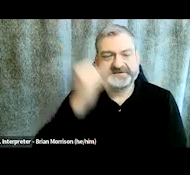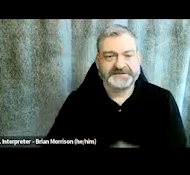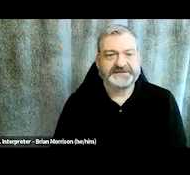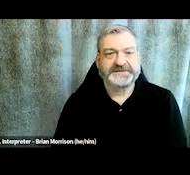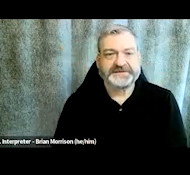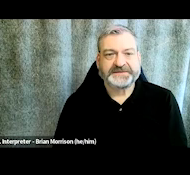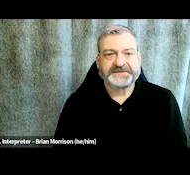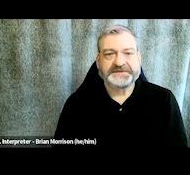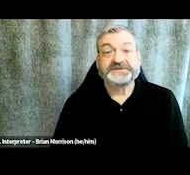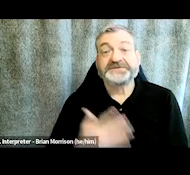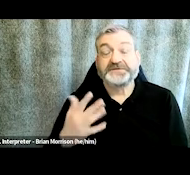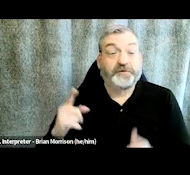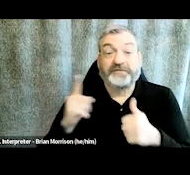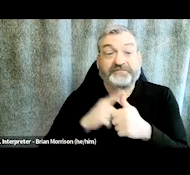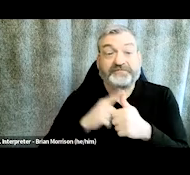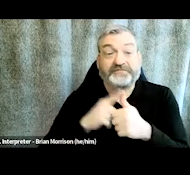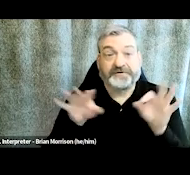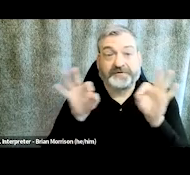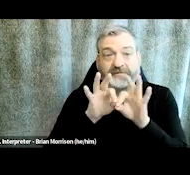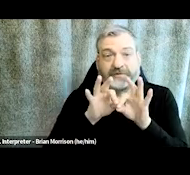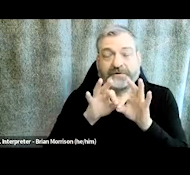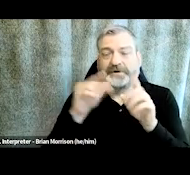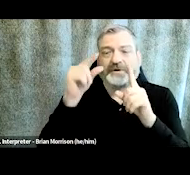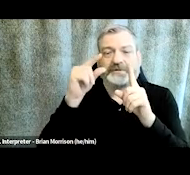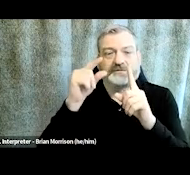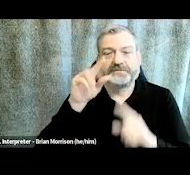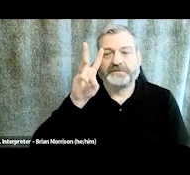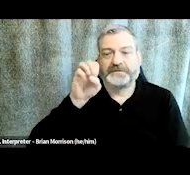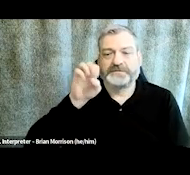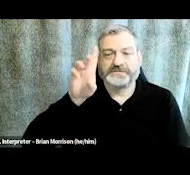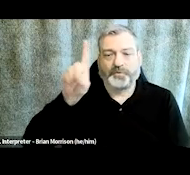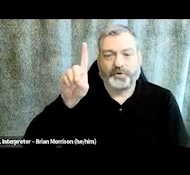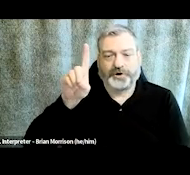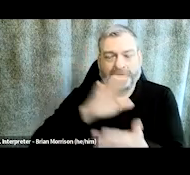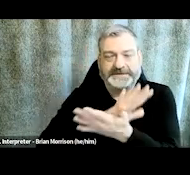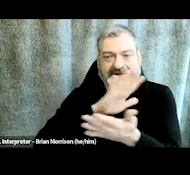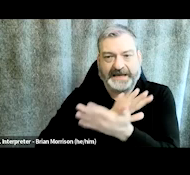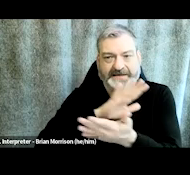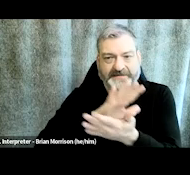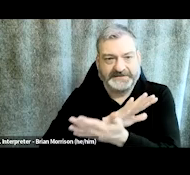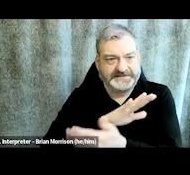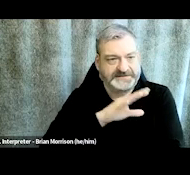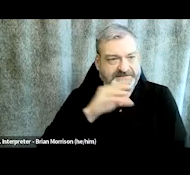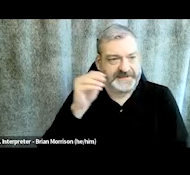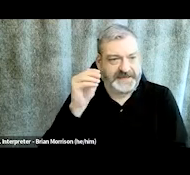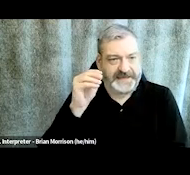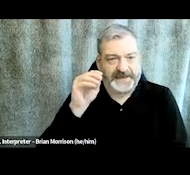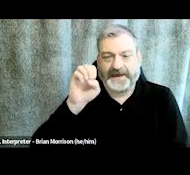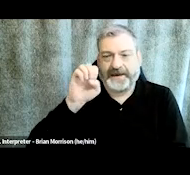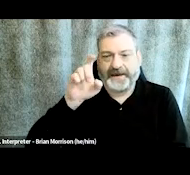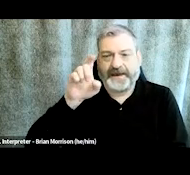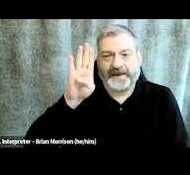So first thing in Word Docs and Excel documents and things like that,